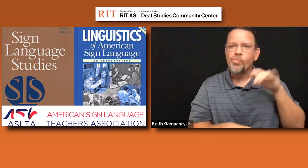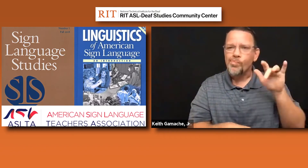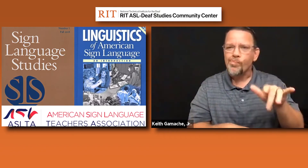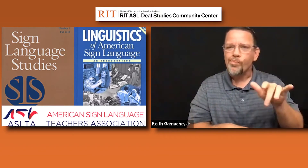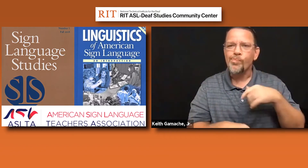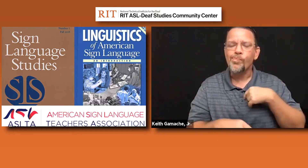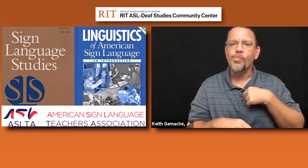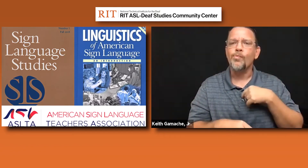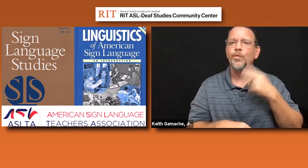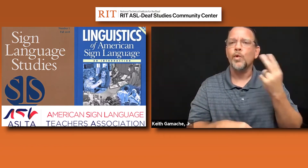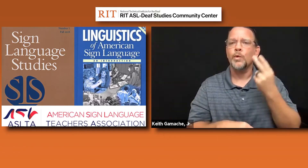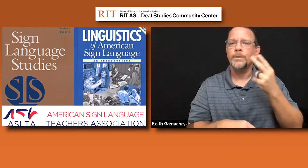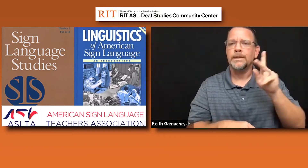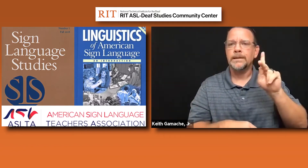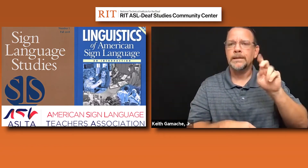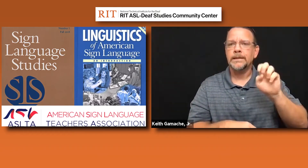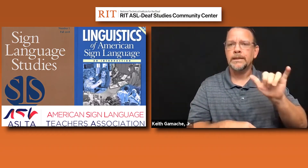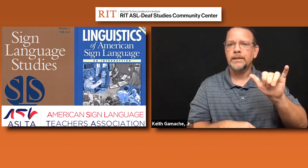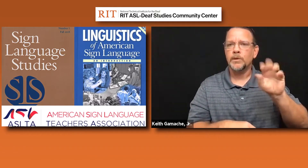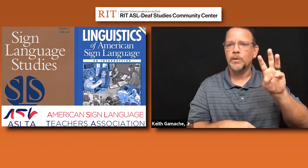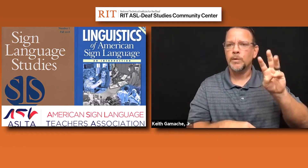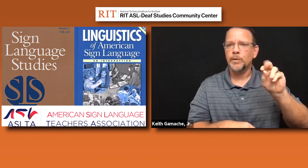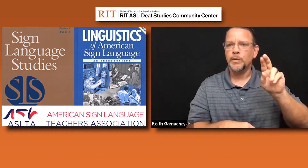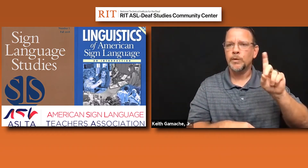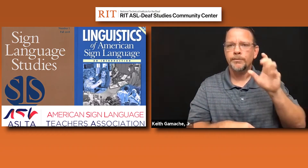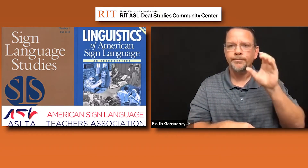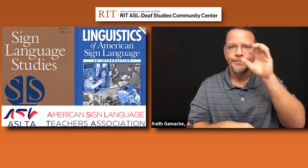and over the last 5 years in doing some keyword searches